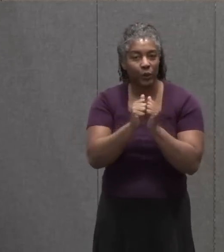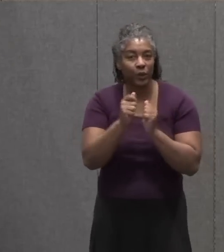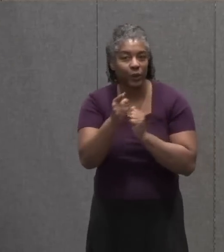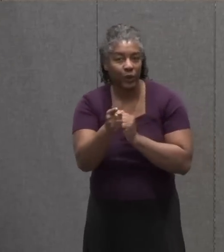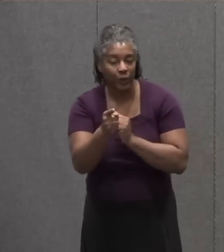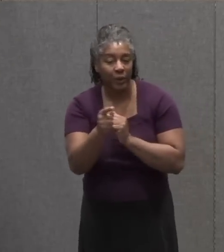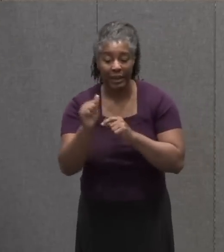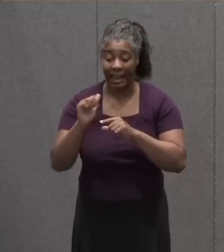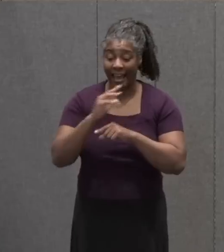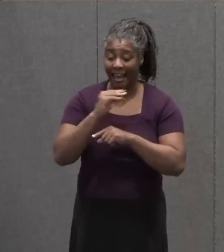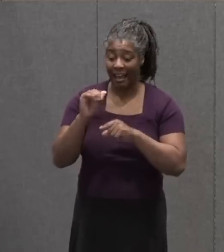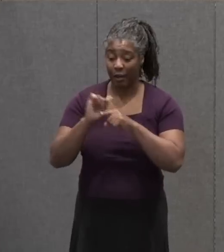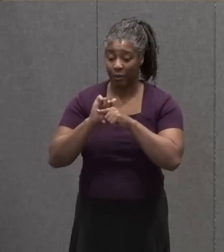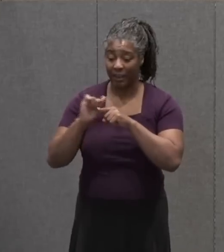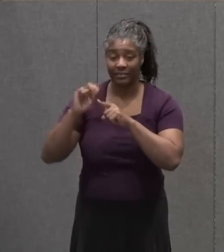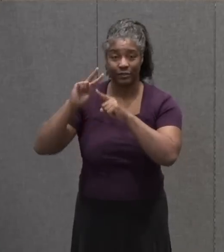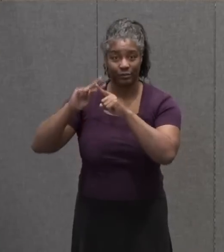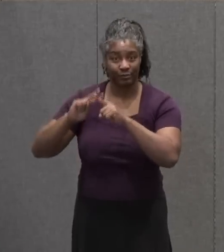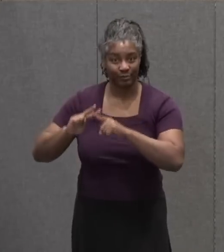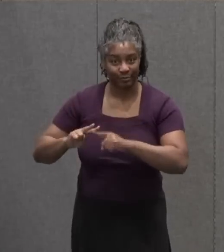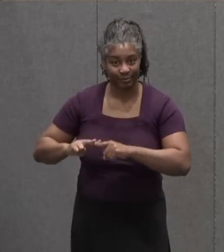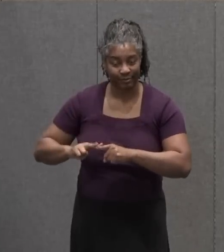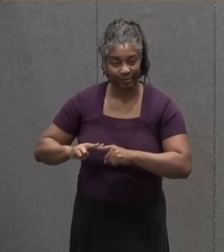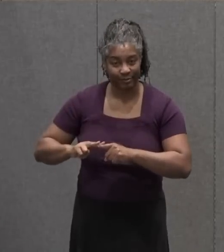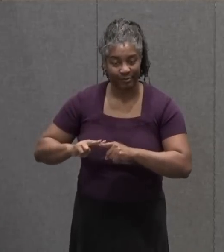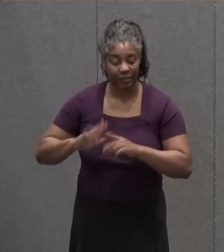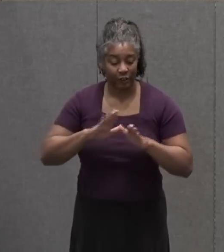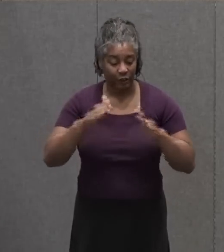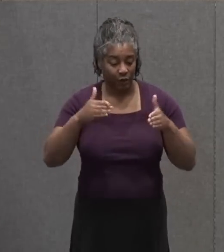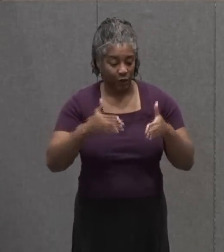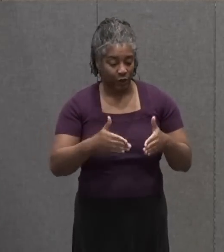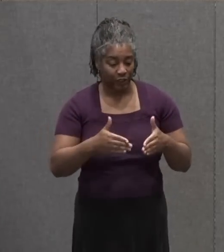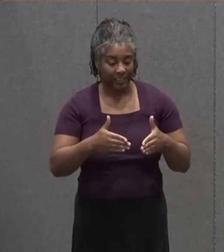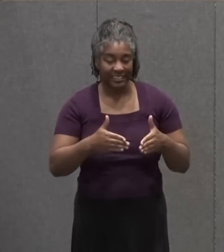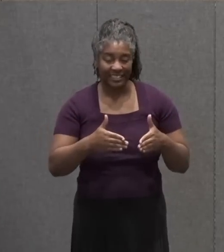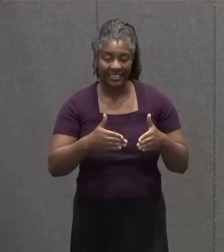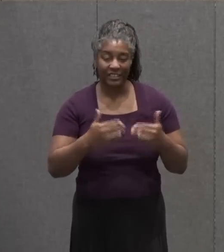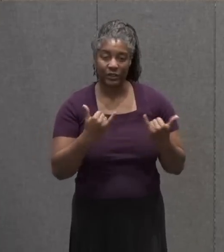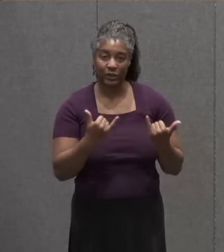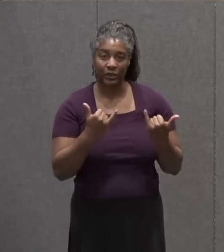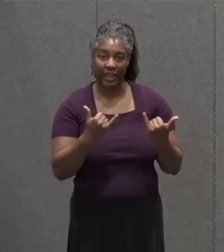So we're gonna focus today on how can you learn the meaning of new words at home.